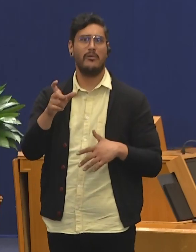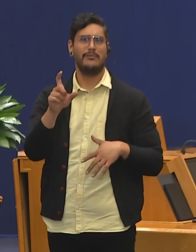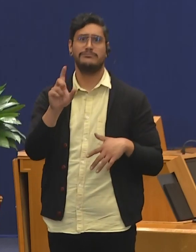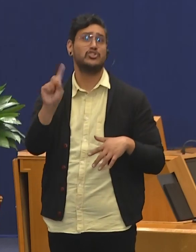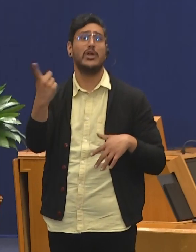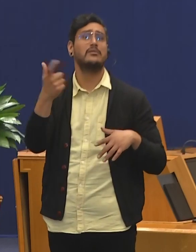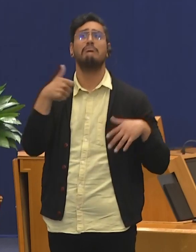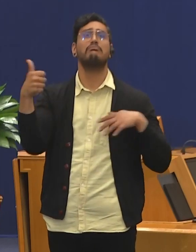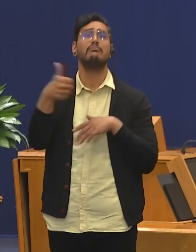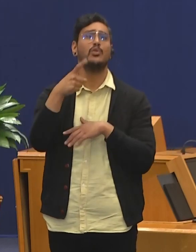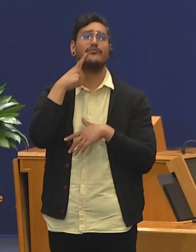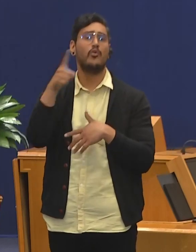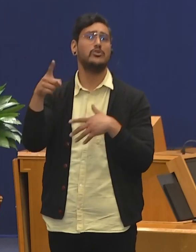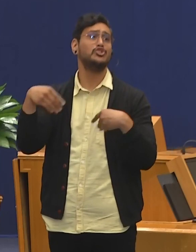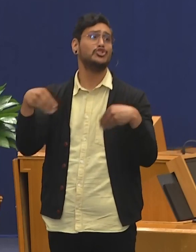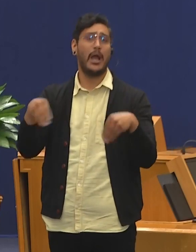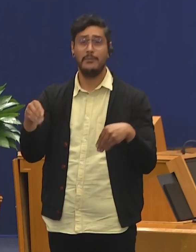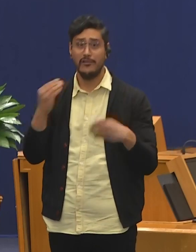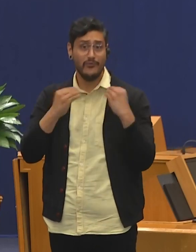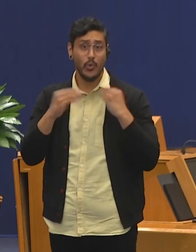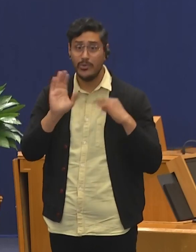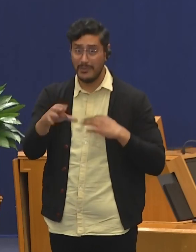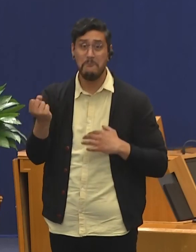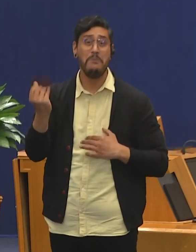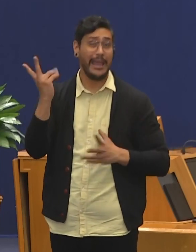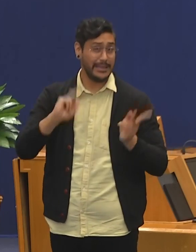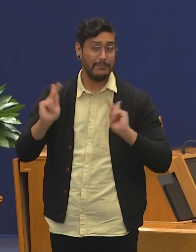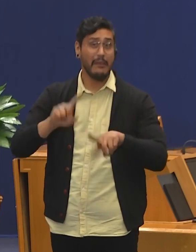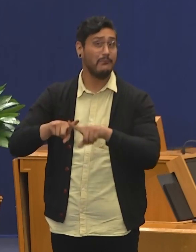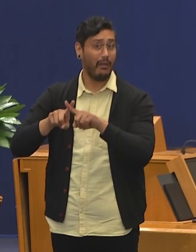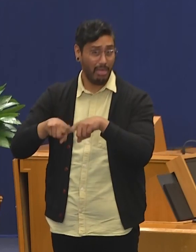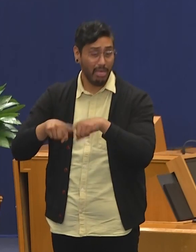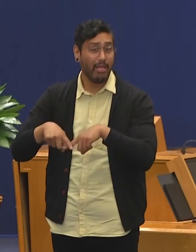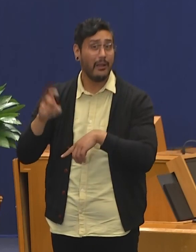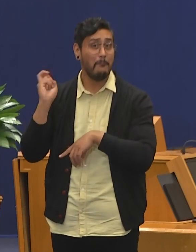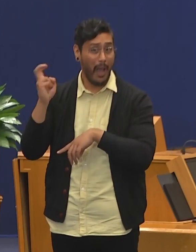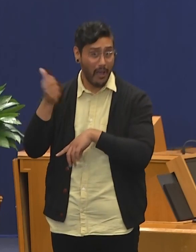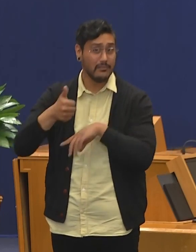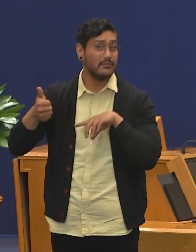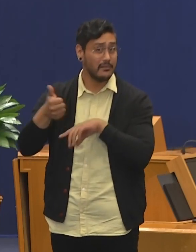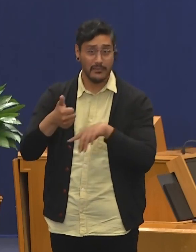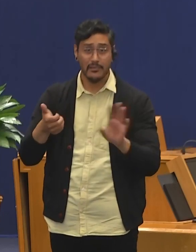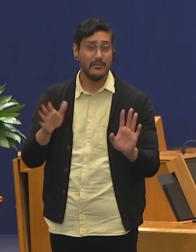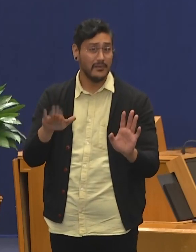MEDICINES OR JUST GET AROUND TO MAYBE PICK UP ITEMS THAT THEY NEED. THERE ARE MANY PEOPLE THAT RELY